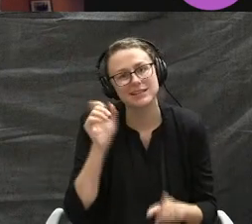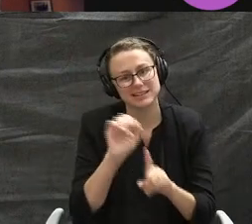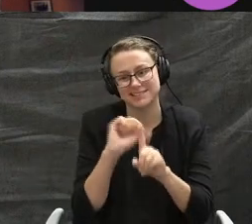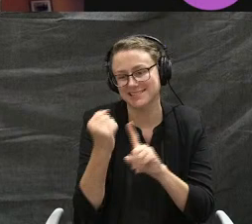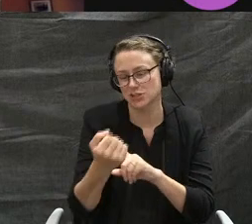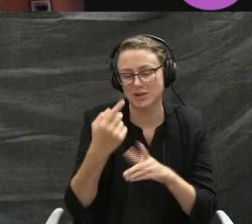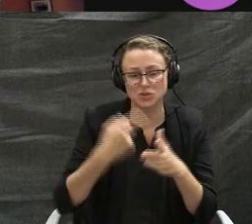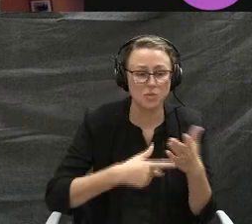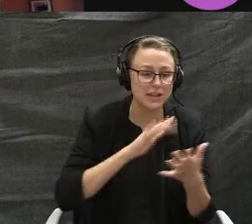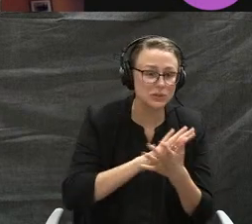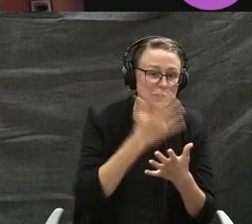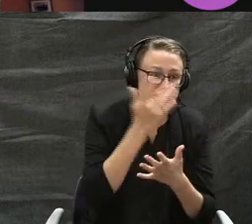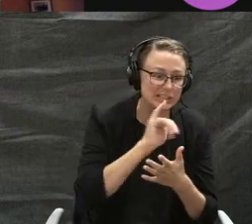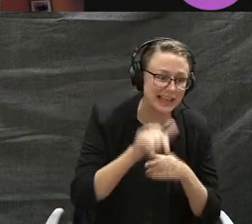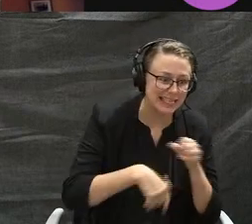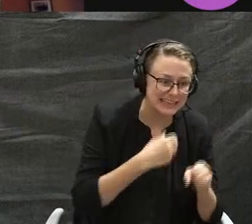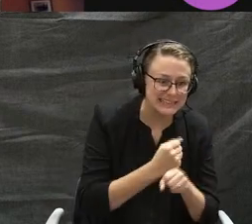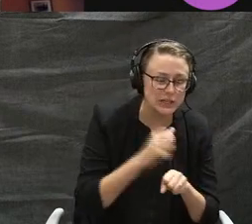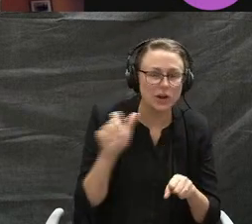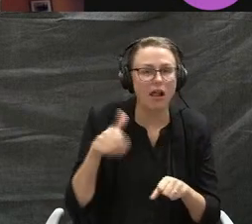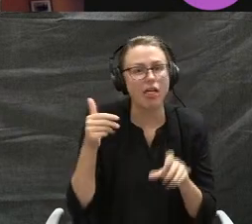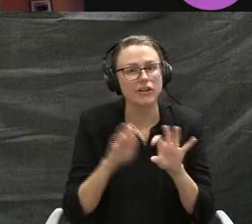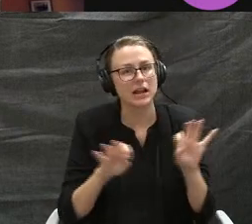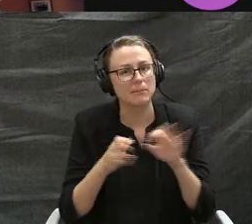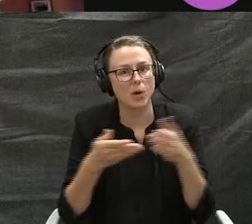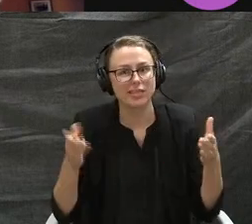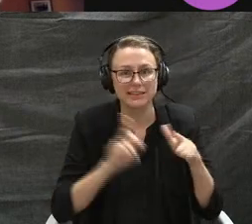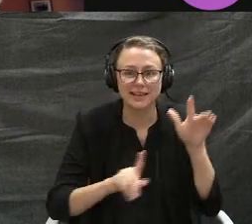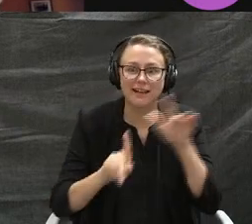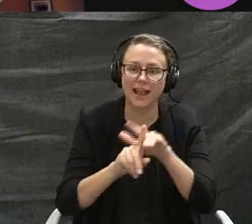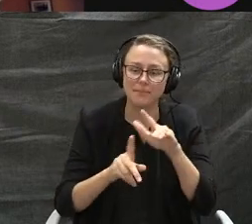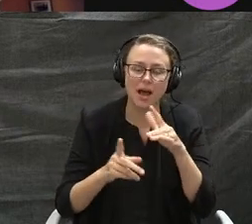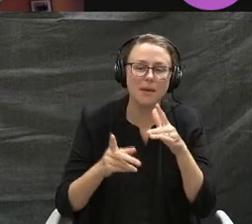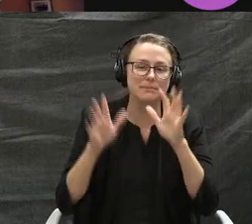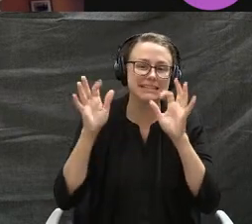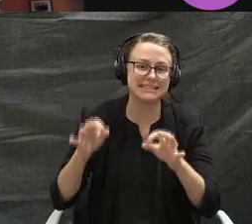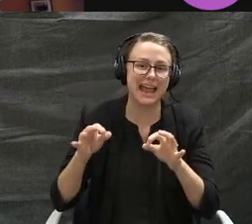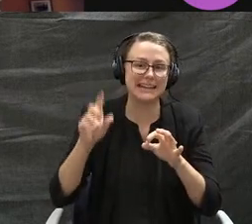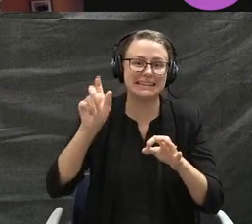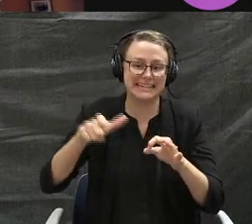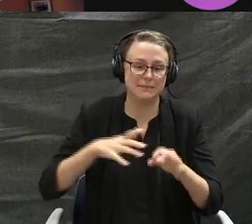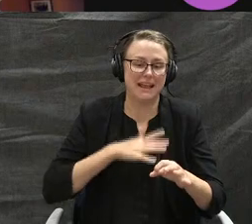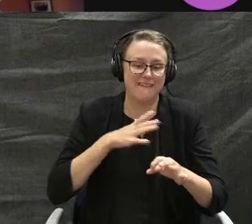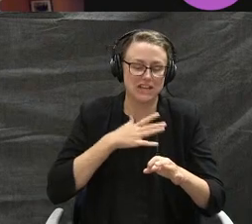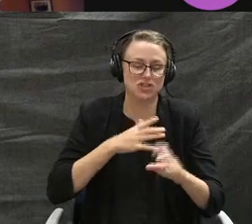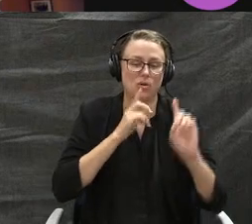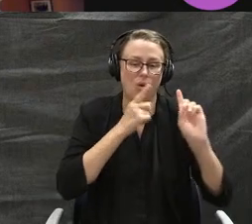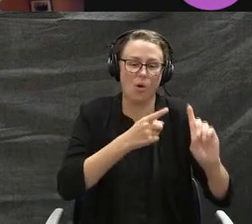school looks like this year in some other very important things that came up that we decided needed to be official goals, I